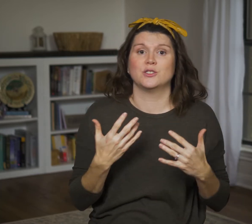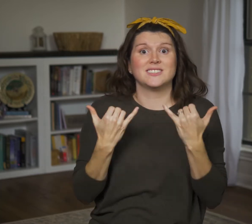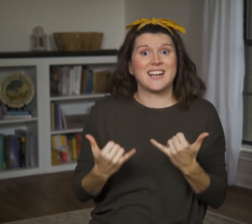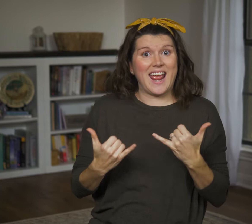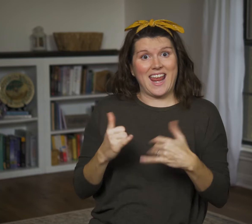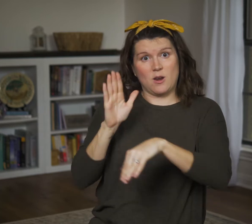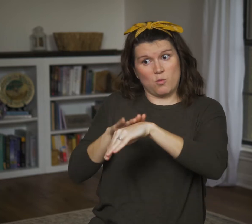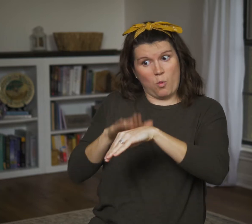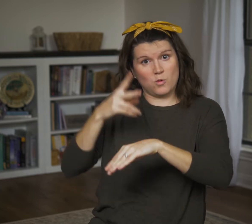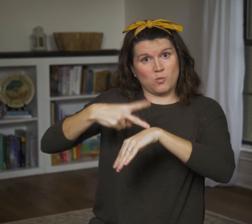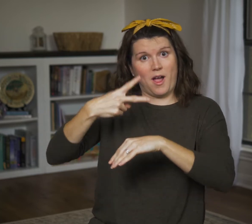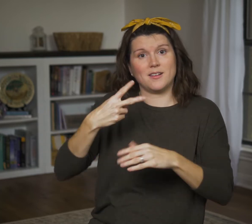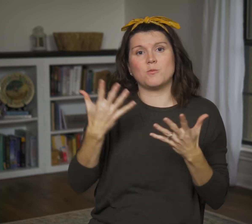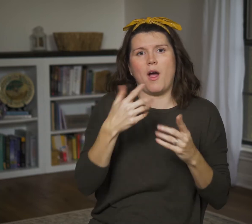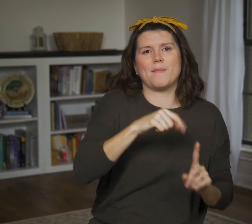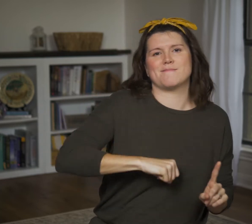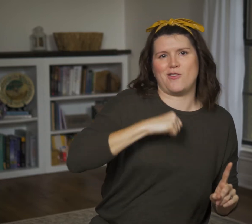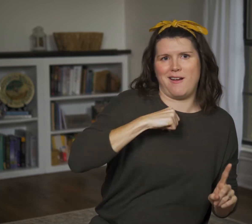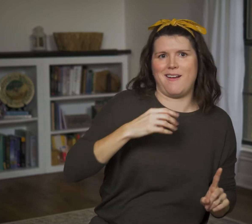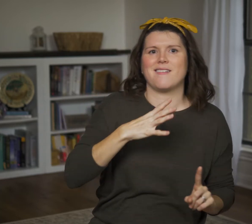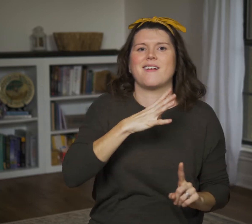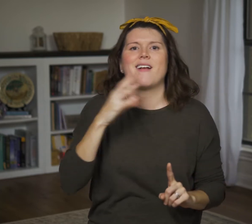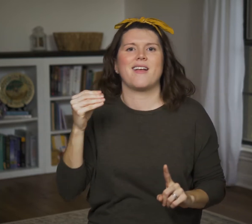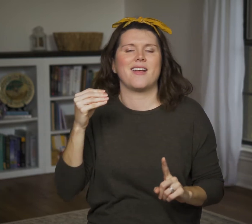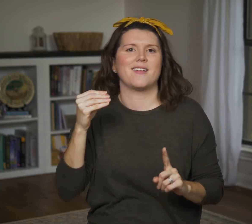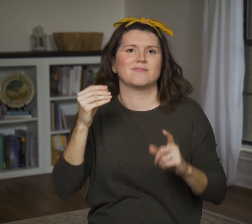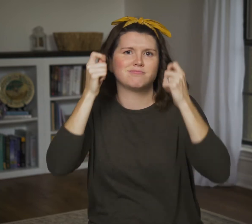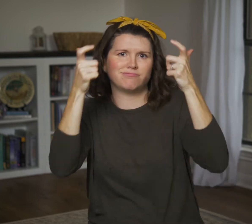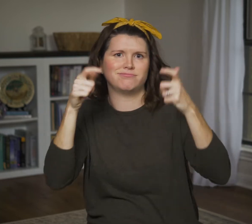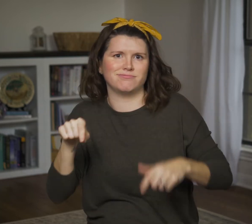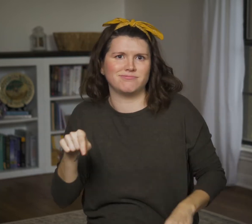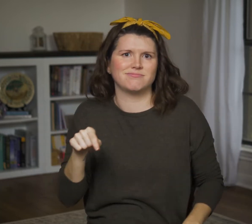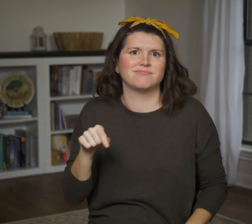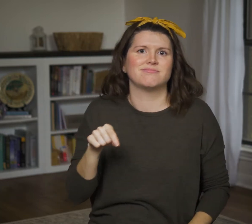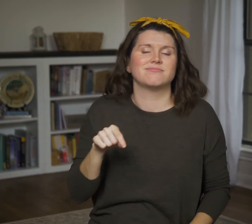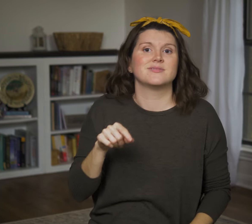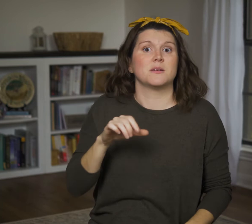and today he warns twice against pride.